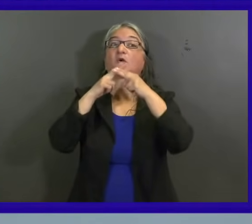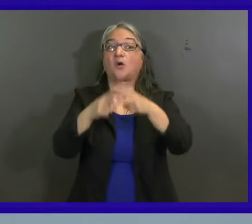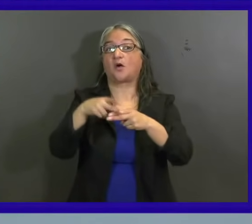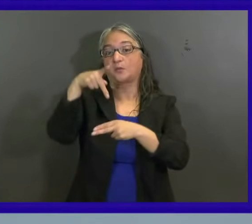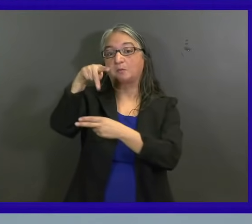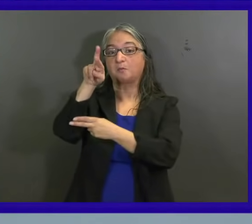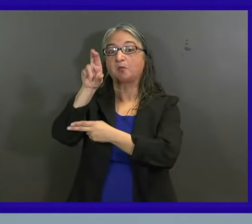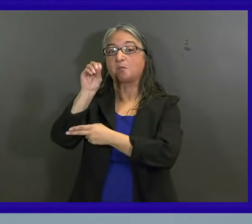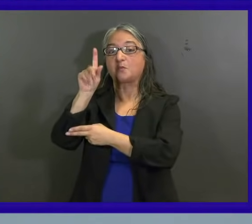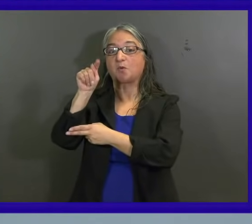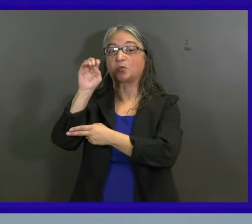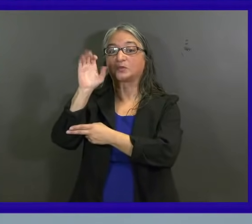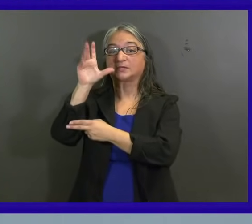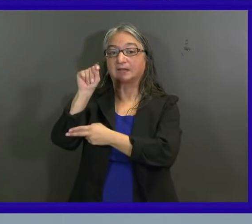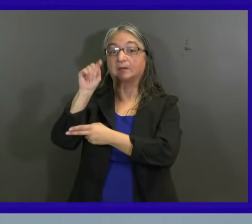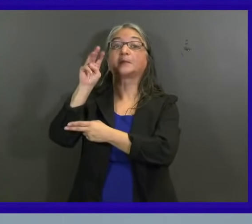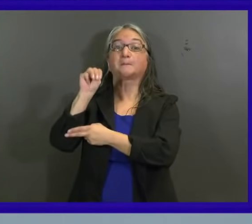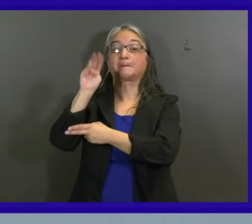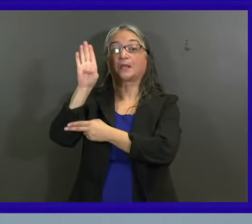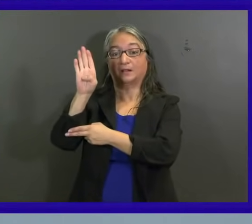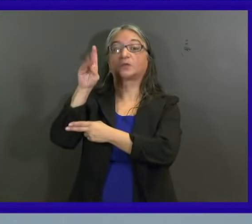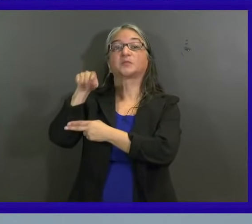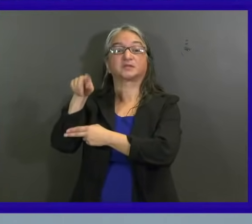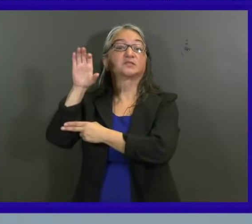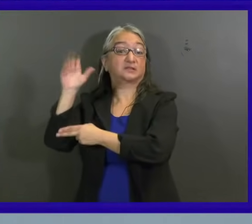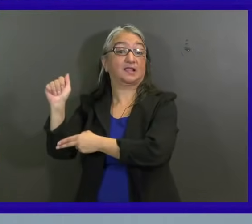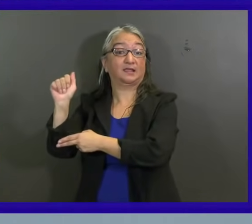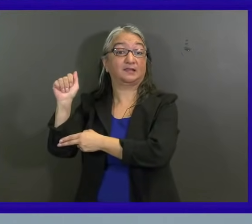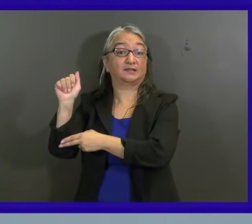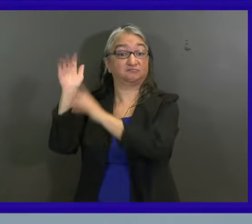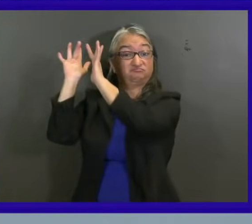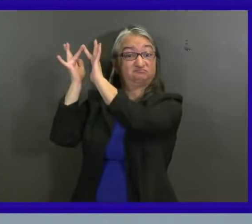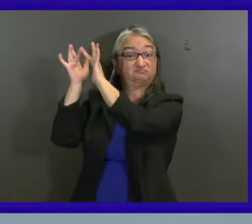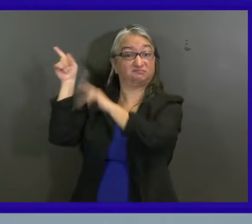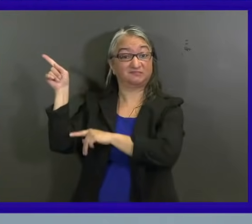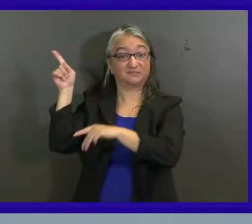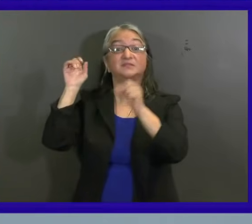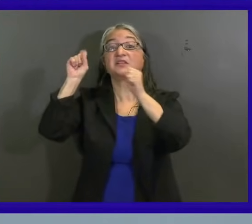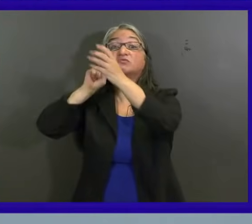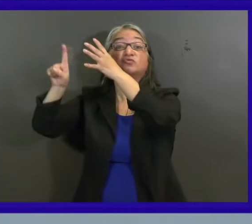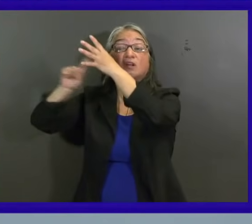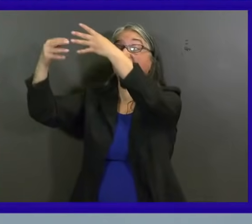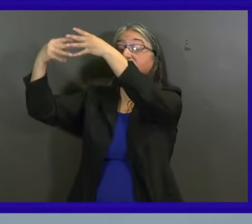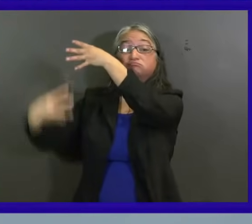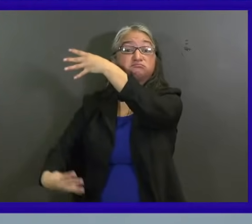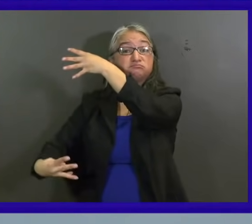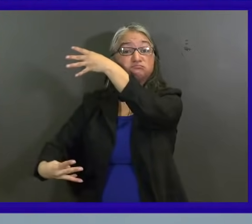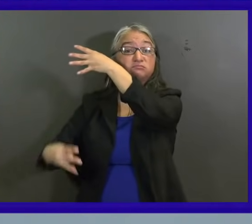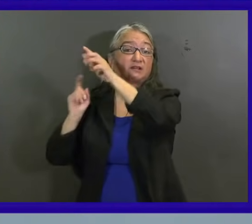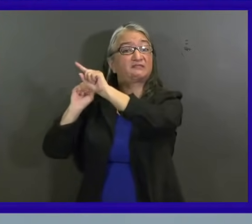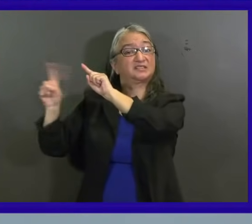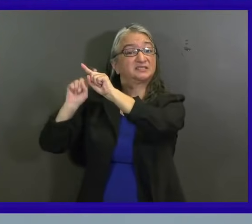map online to see where doses may be available we have plenty of doses of vaccine in manitoba